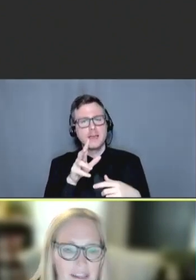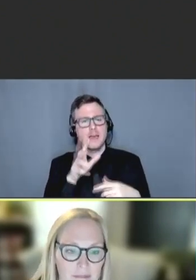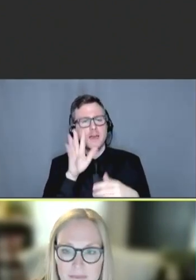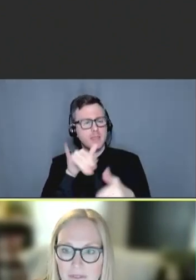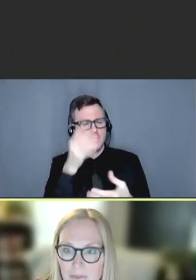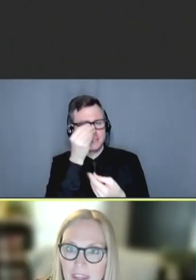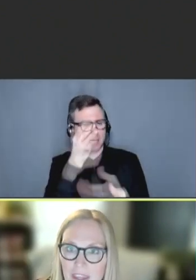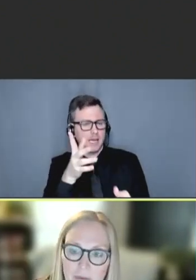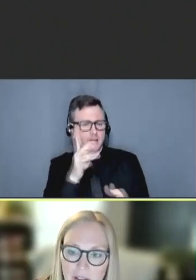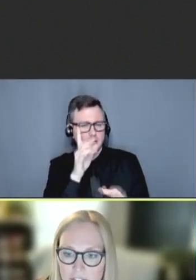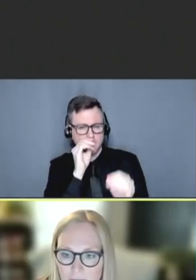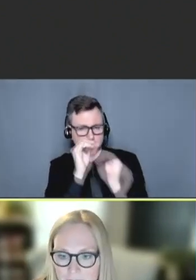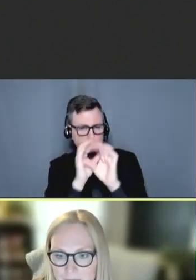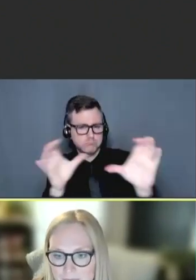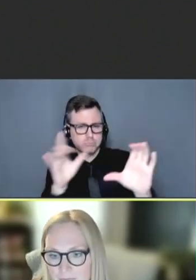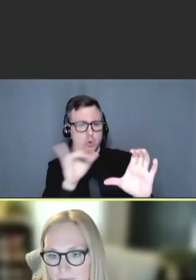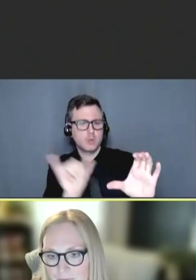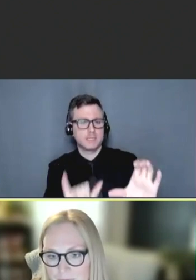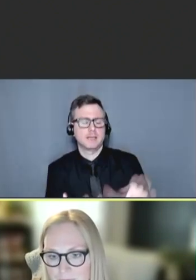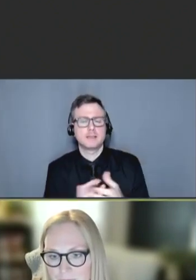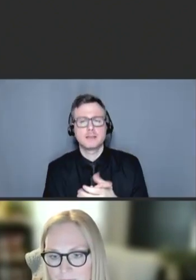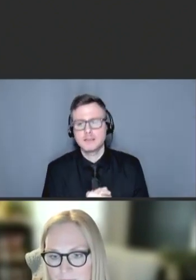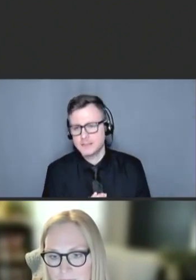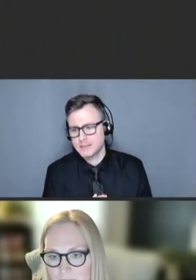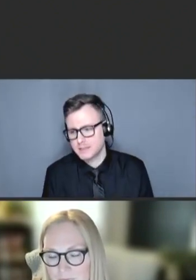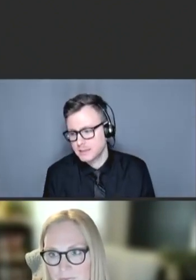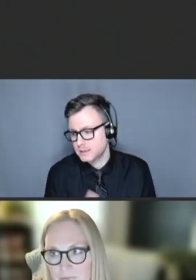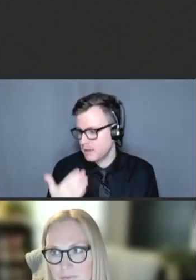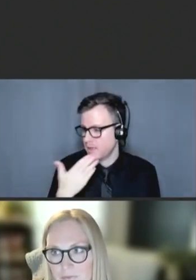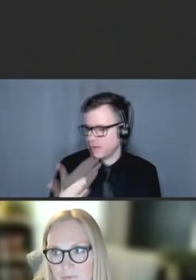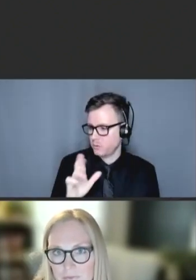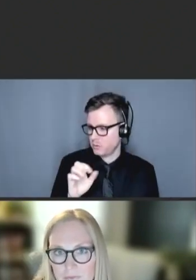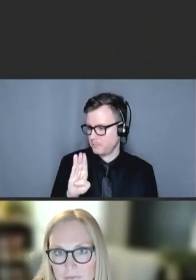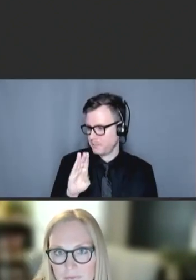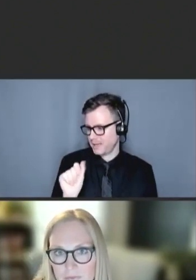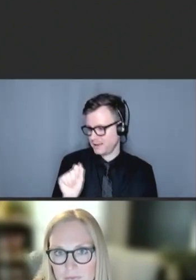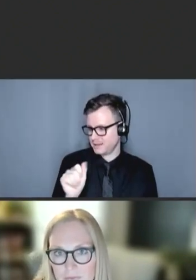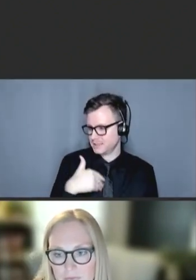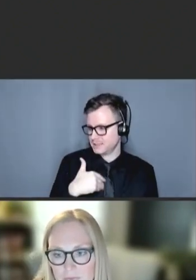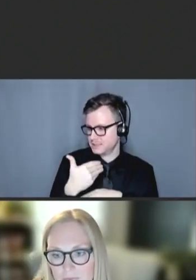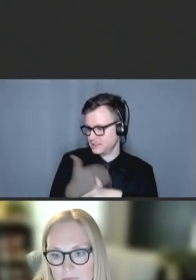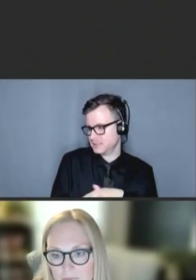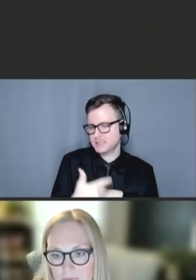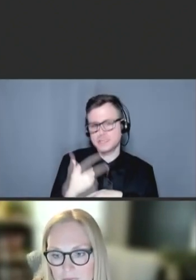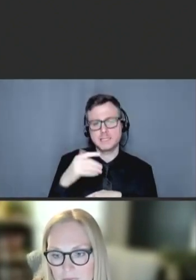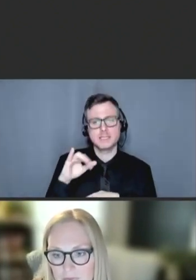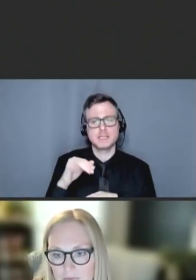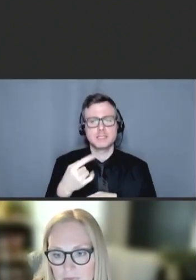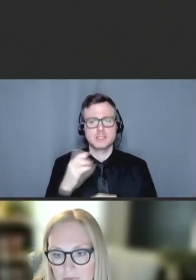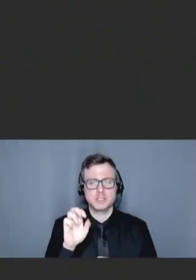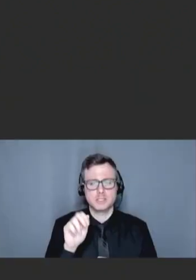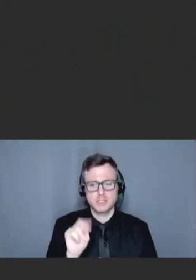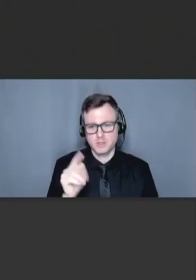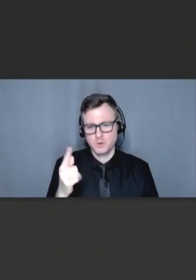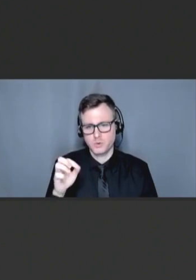like. So, thank you very much. Robert Hopkins: Thank you, Rebecca. Next, Jeanne Goode from the American Pharmacists Association.